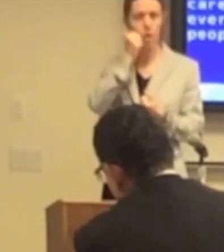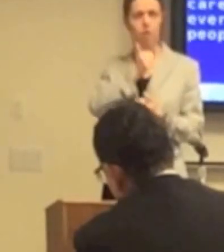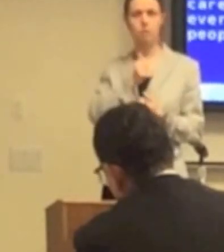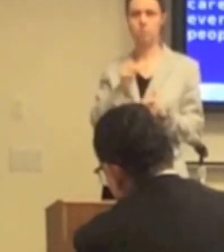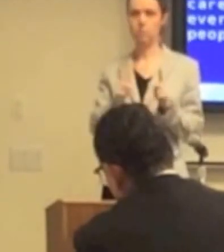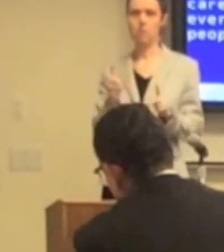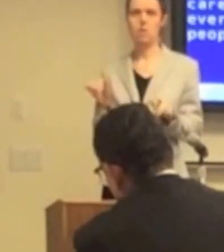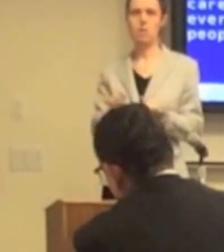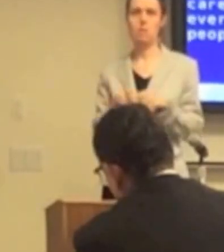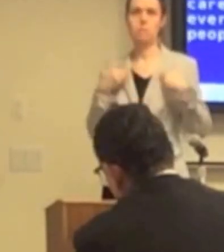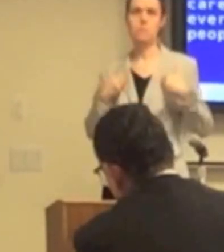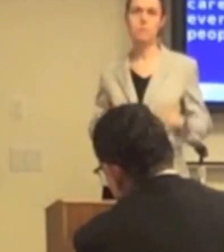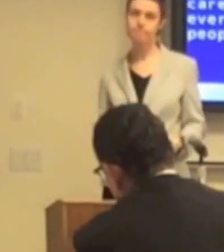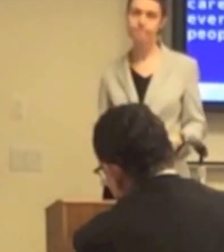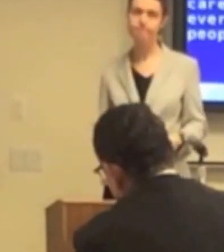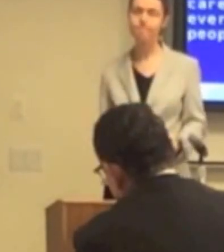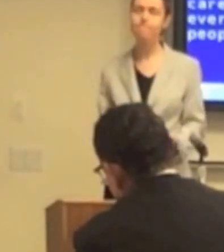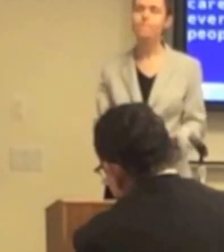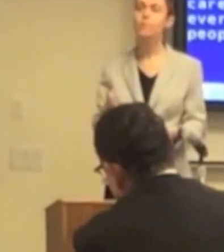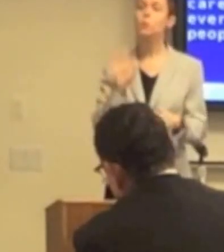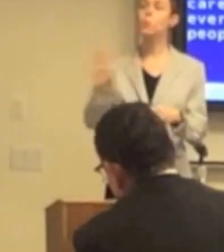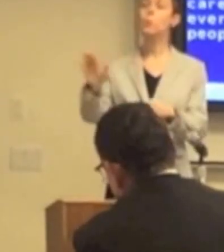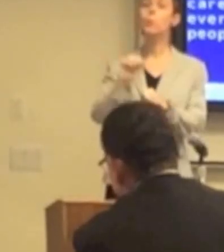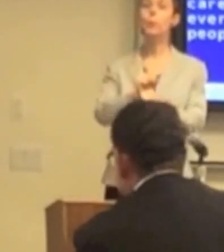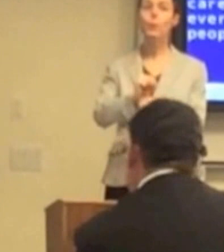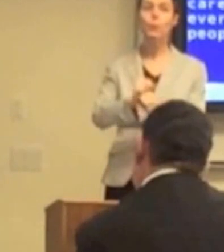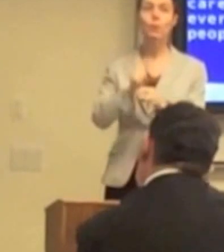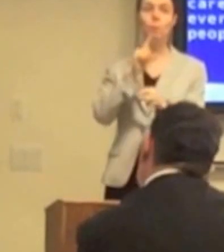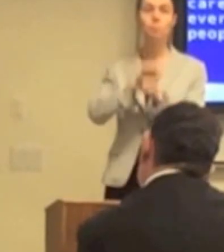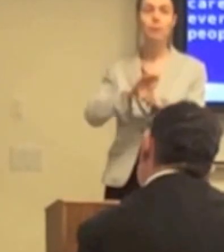Your work, commitment, and investments in the